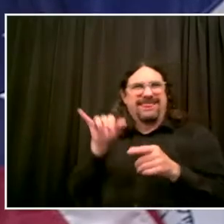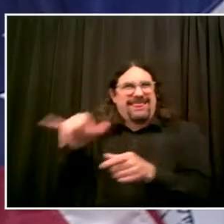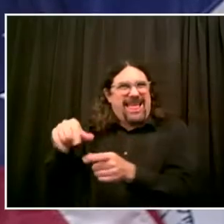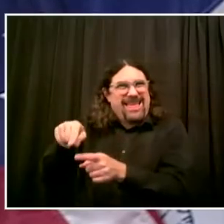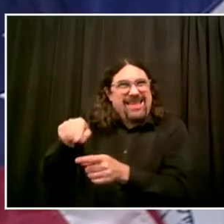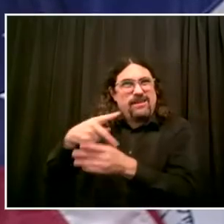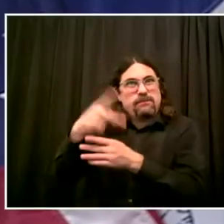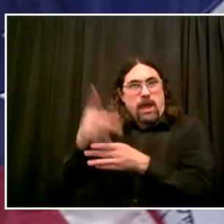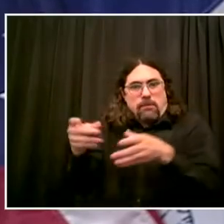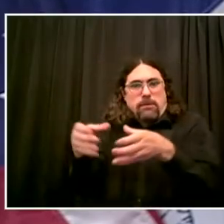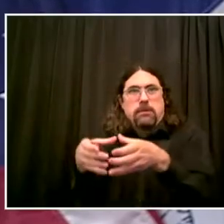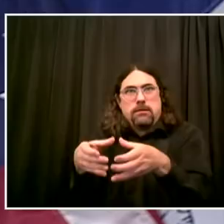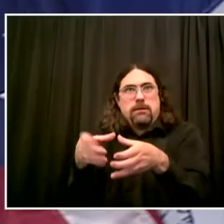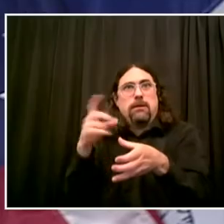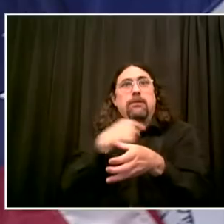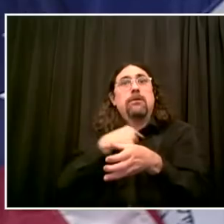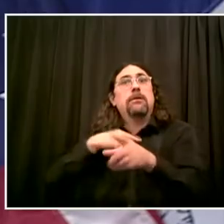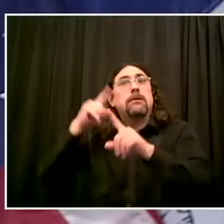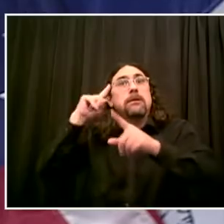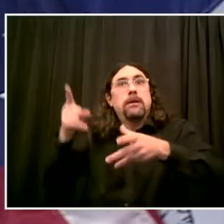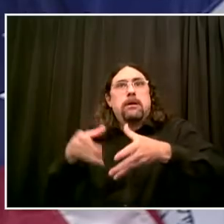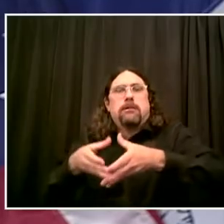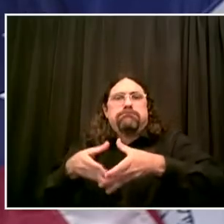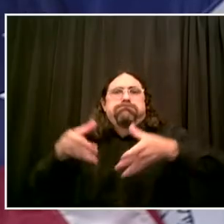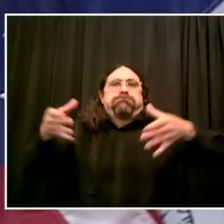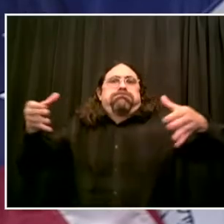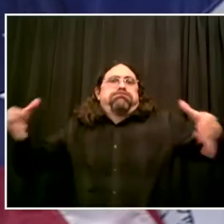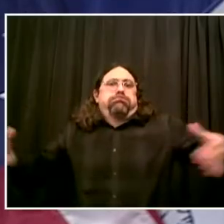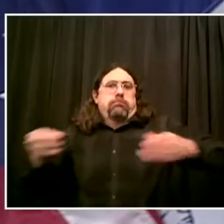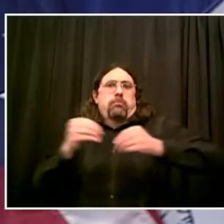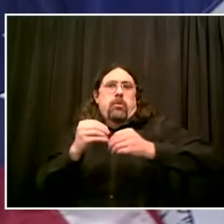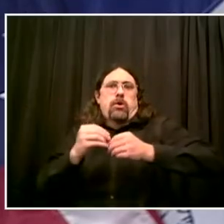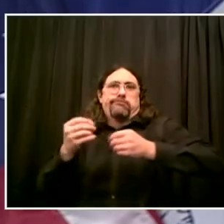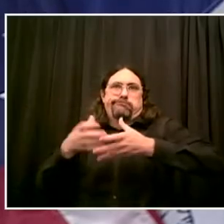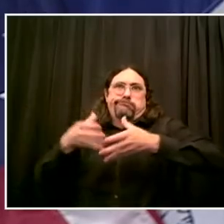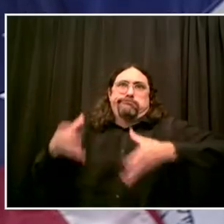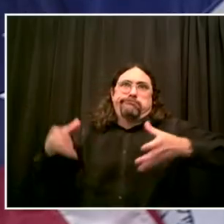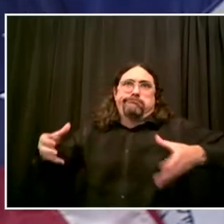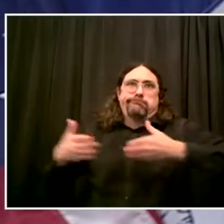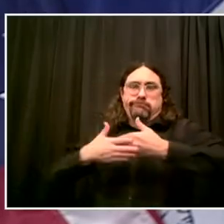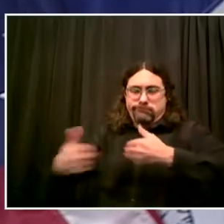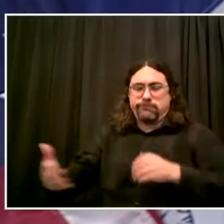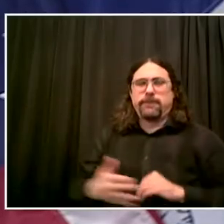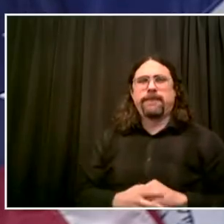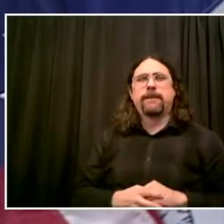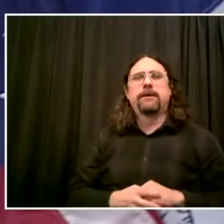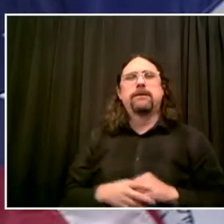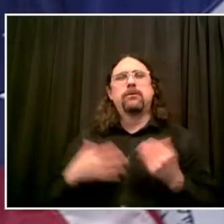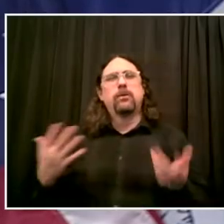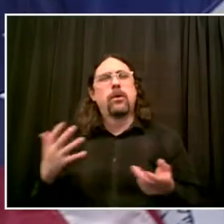TICKET NORMALLY DOES, THAT IS WE